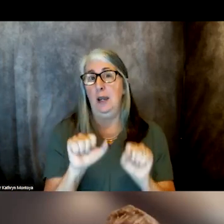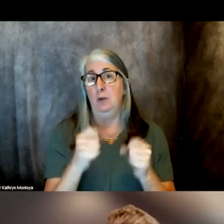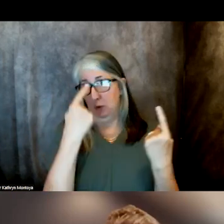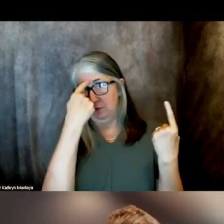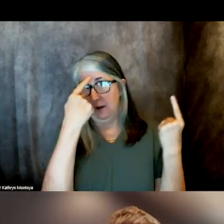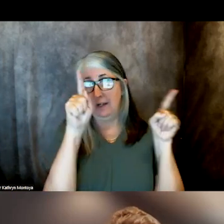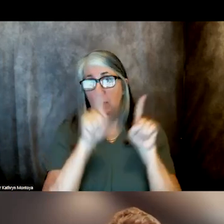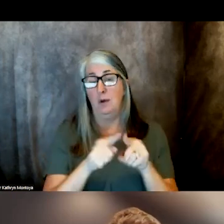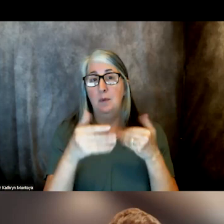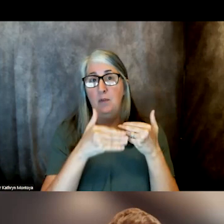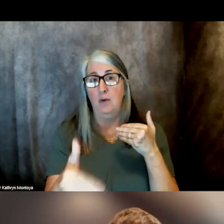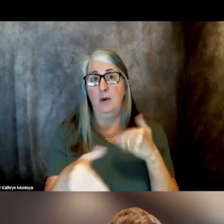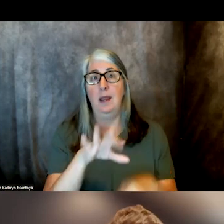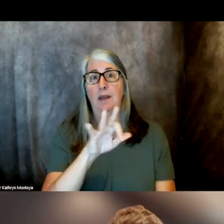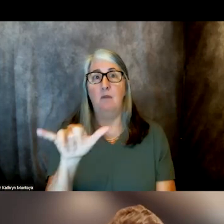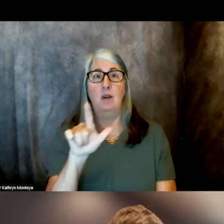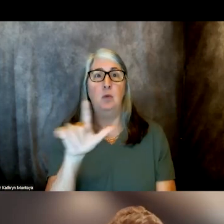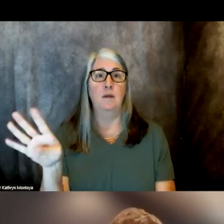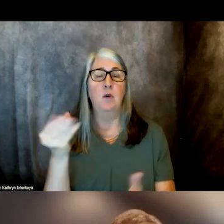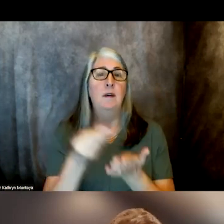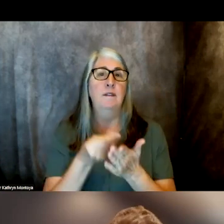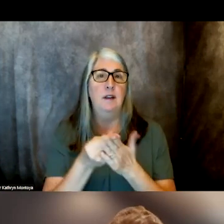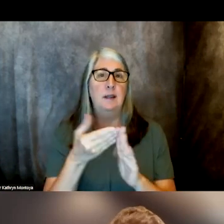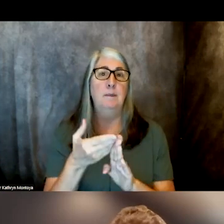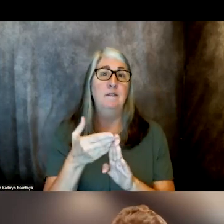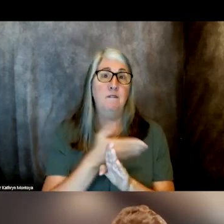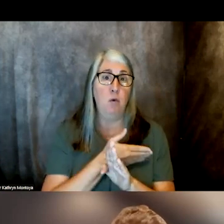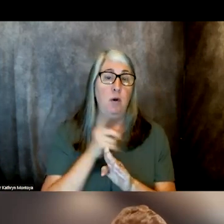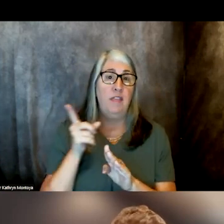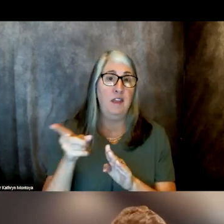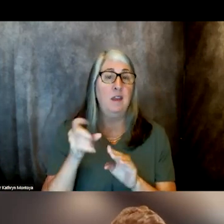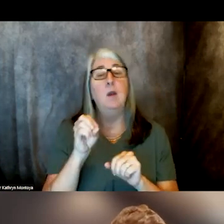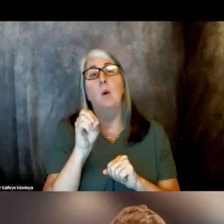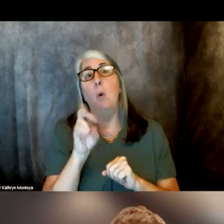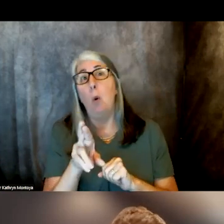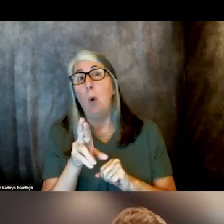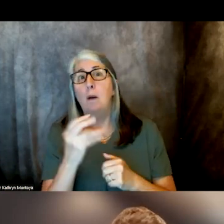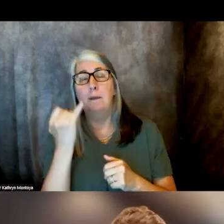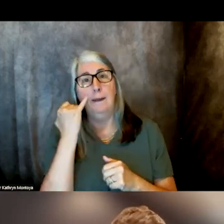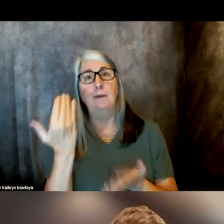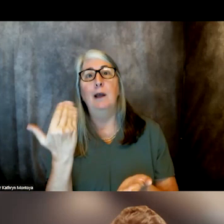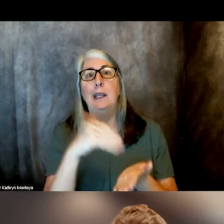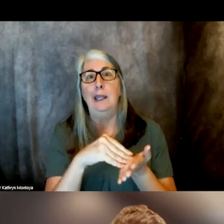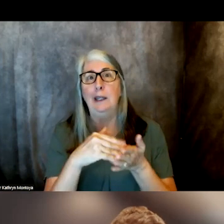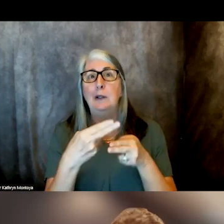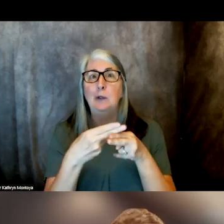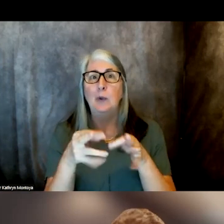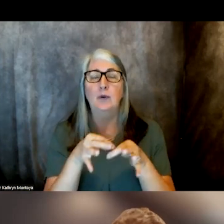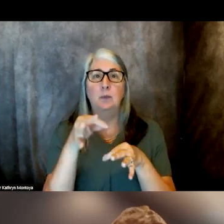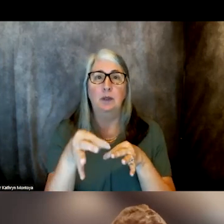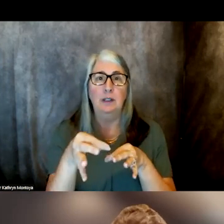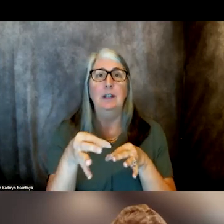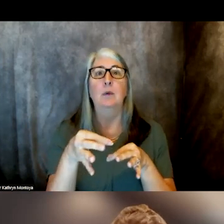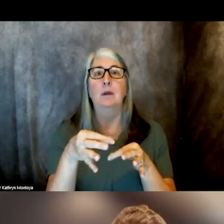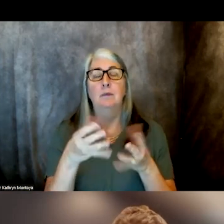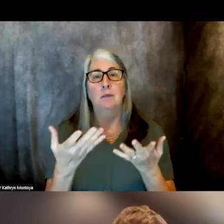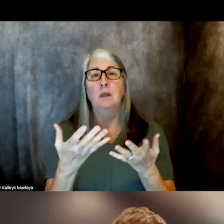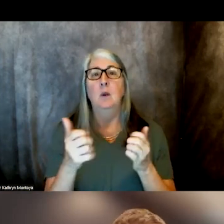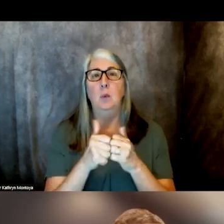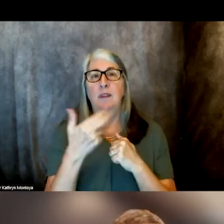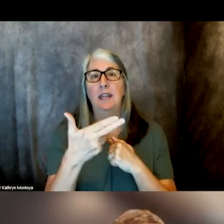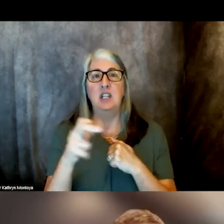OF FY24 FUNDING BY THEN OR LOOKING FOR A SHORT TERM RESOLUTION IN THE AHS SPACE.